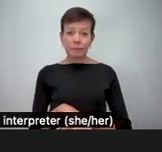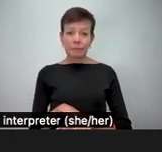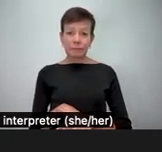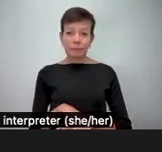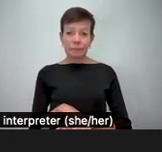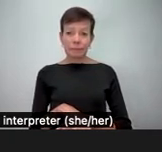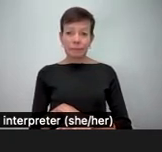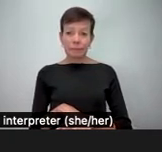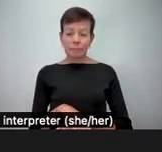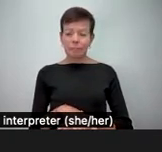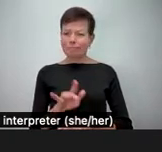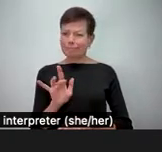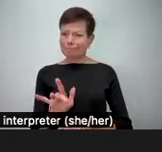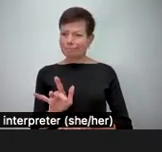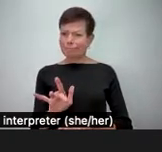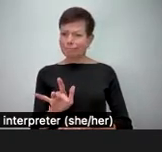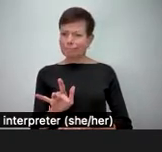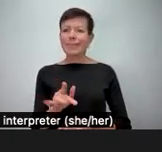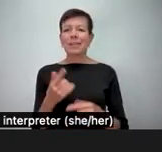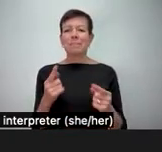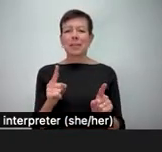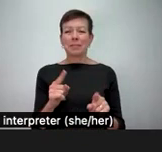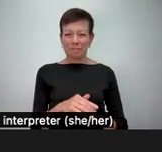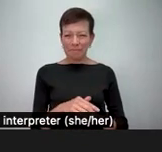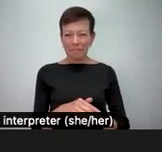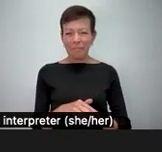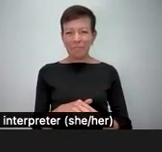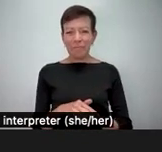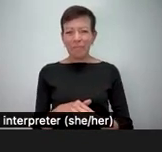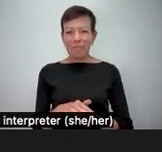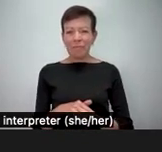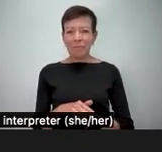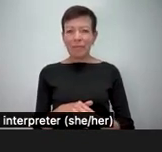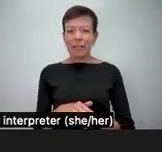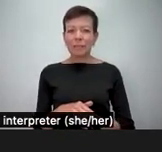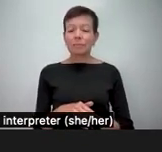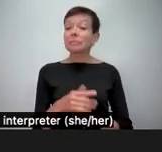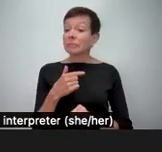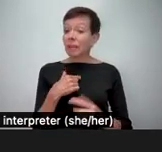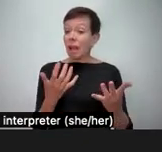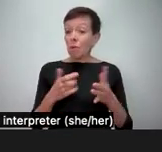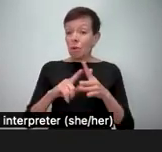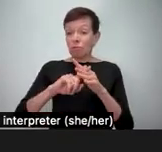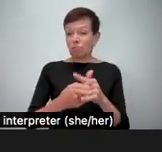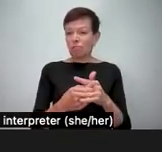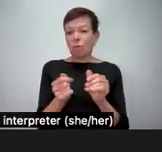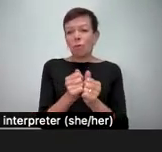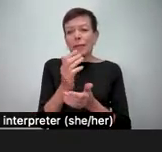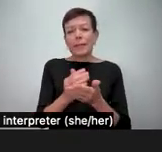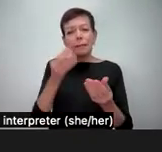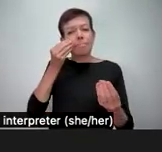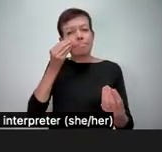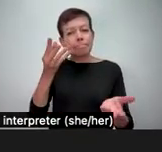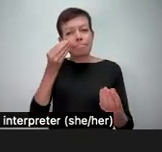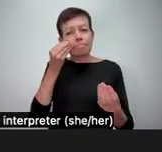This does not want to go. There we go. Okay, so I wanted to start with some information about